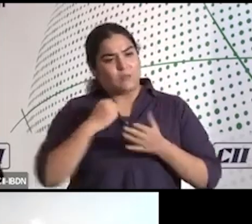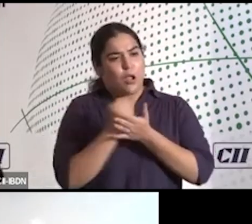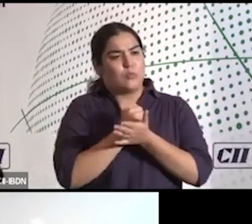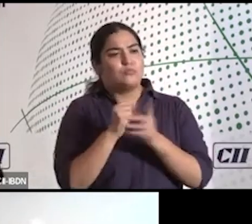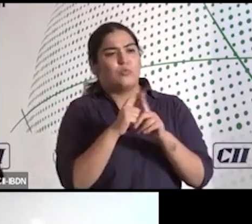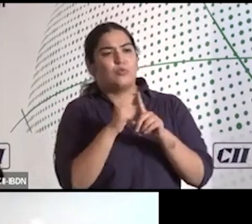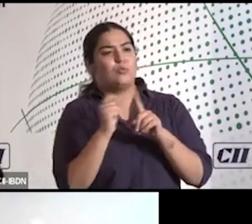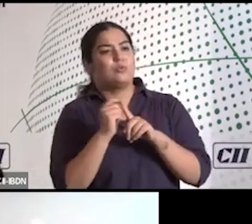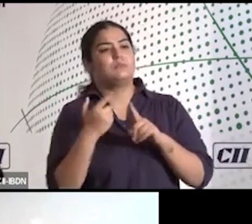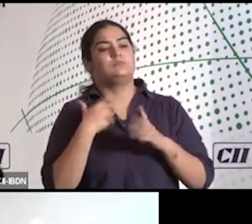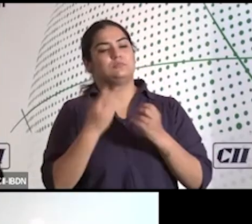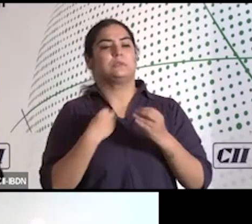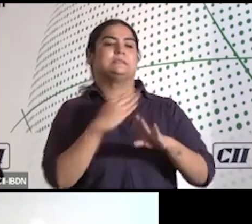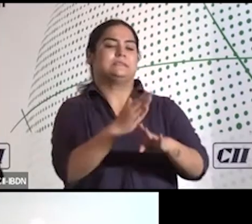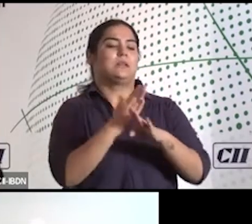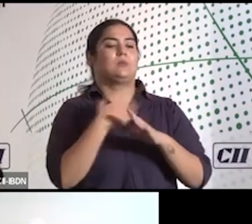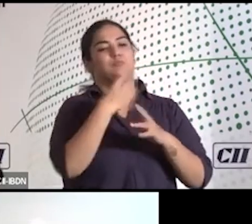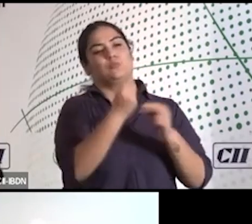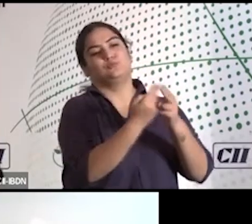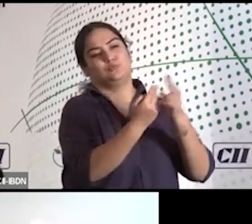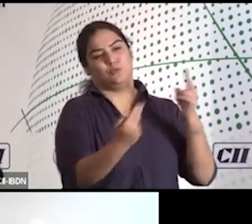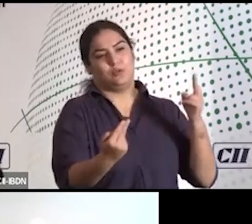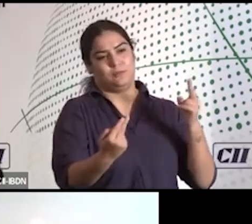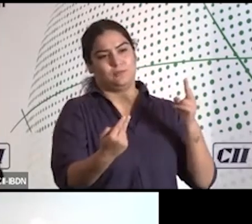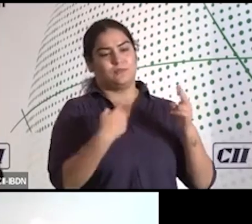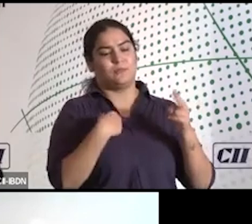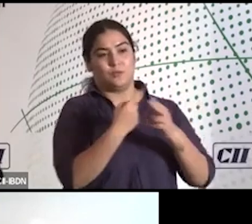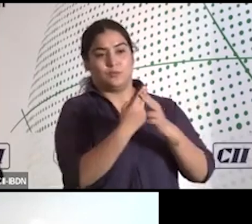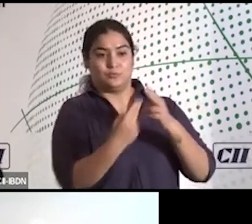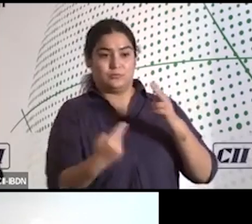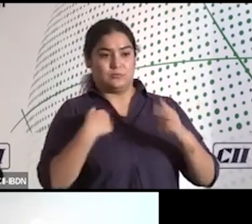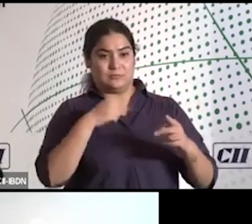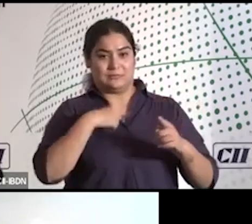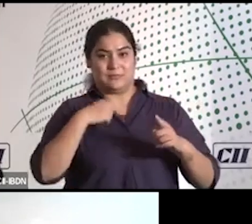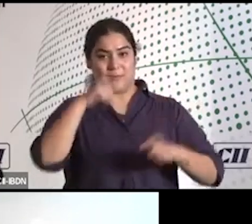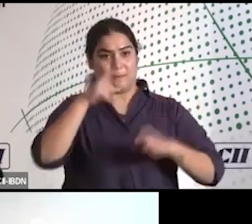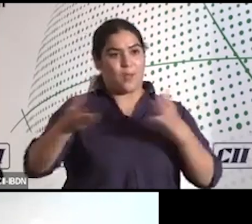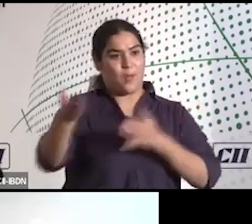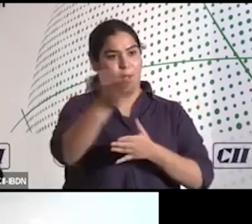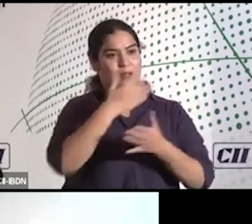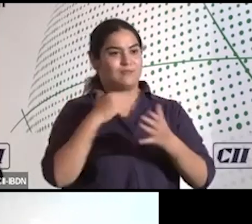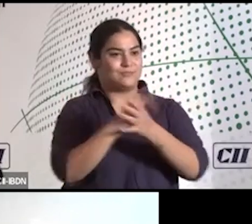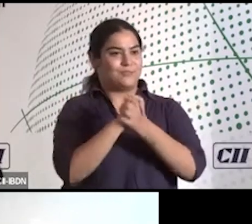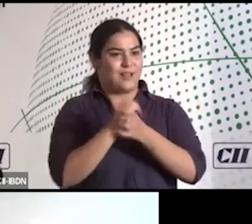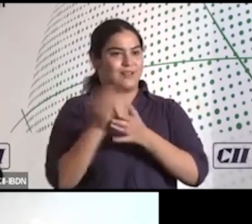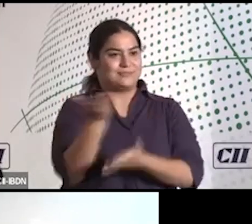I shared in a story and especially relevant to our European friends this afternoon.